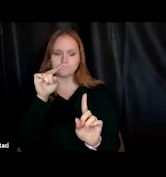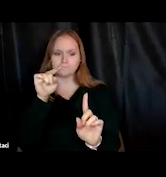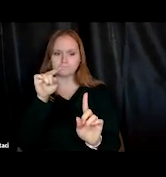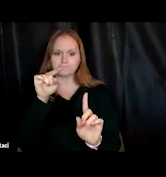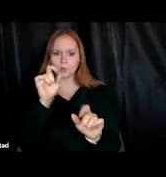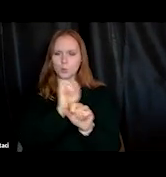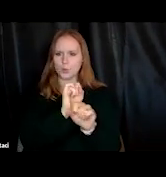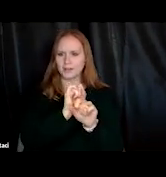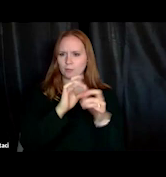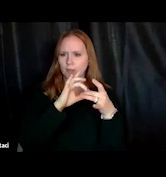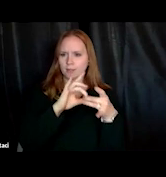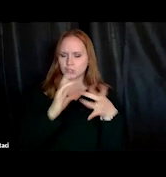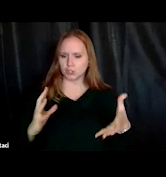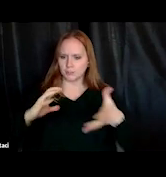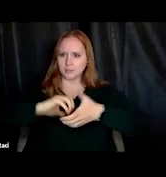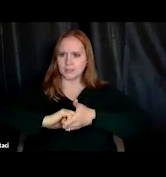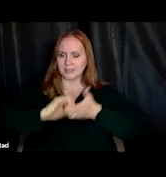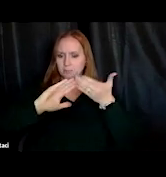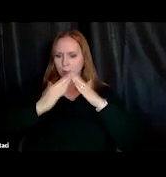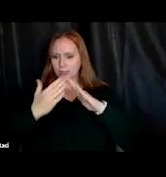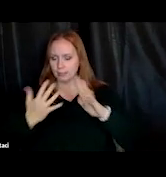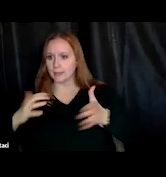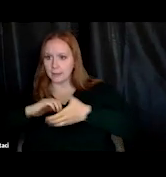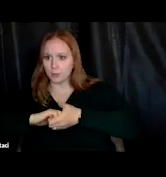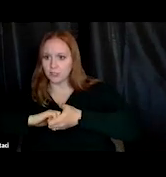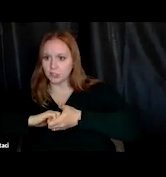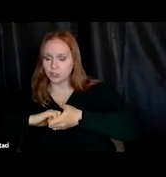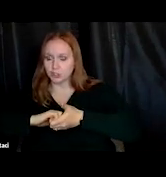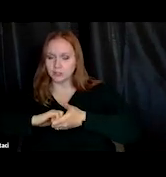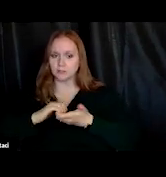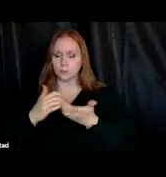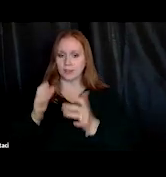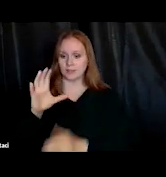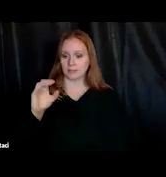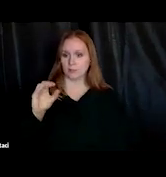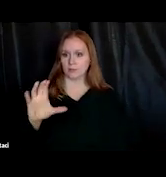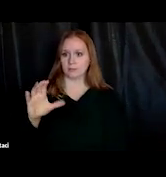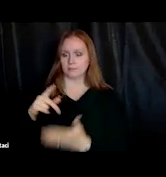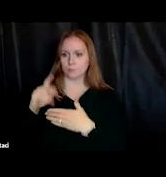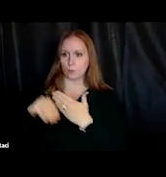and community collaboration. So with the continuum of care program in particular,